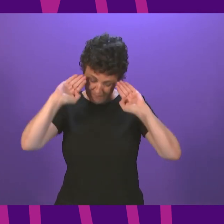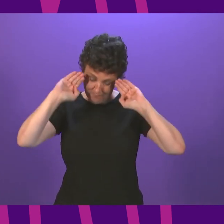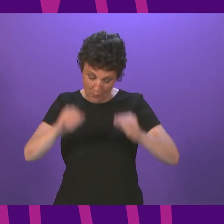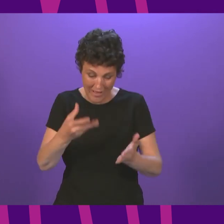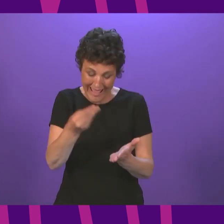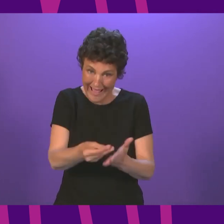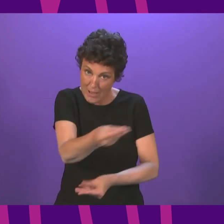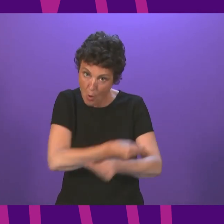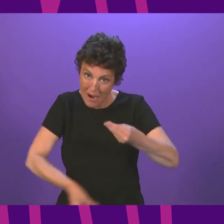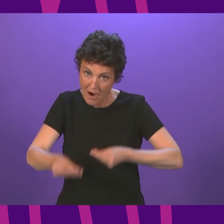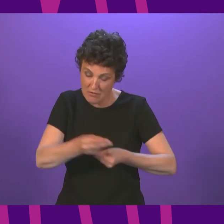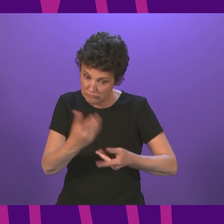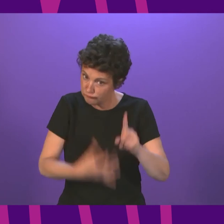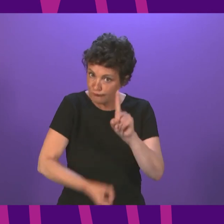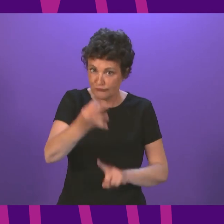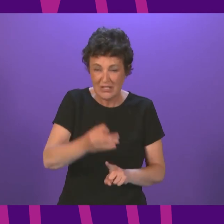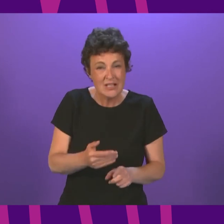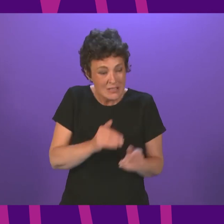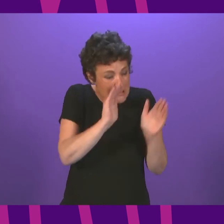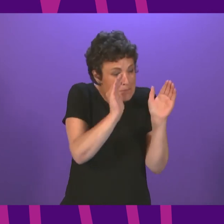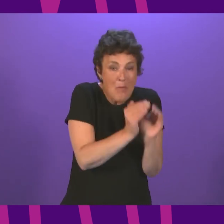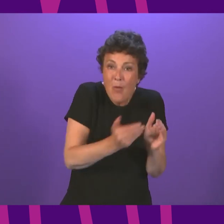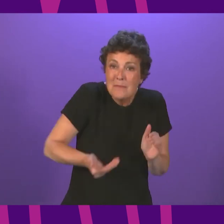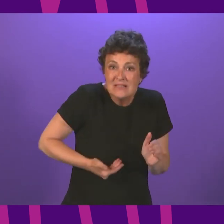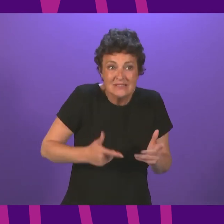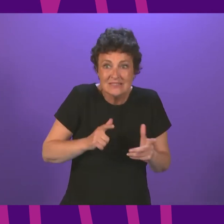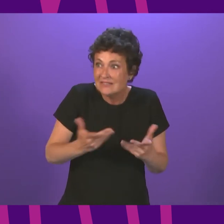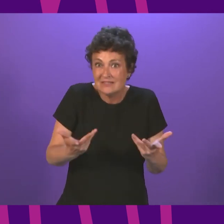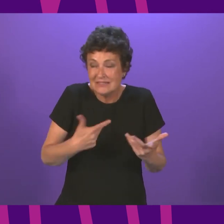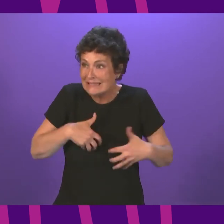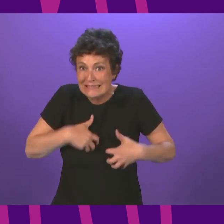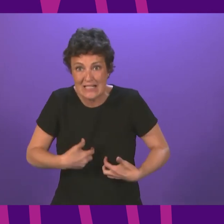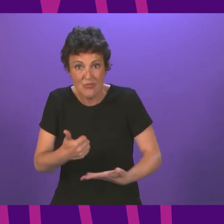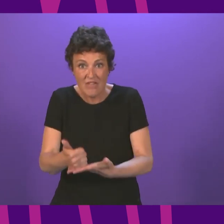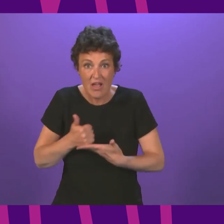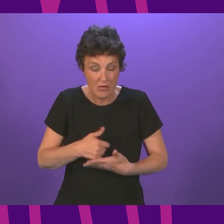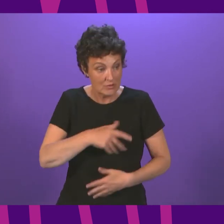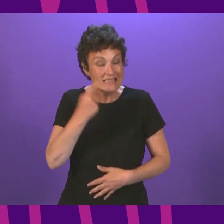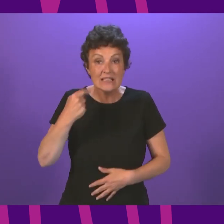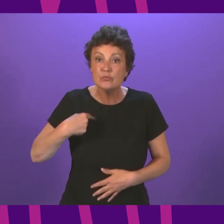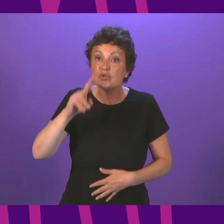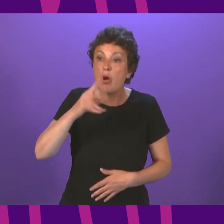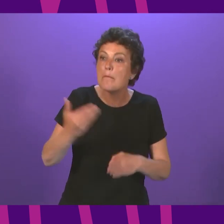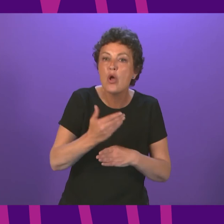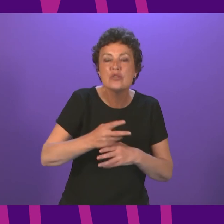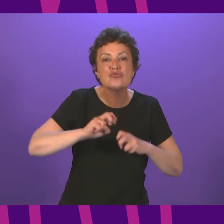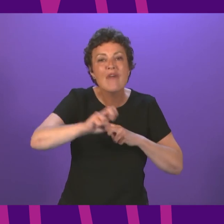I indicated that the fund will be launched later in the year. We will consult extensively